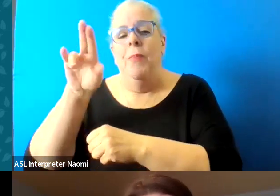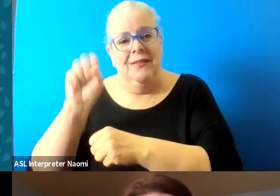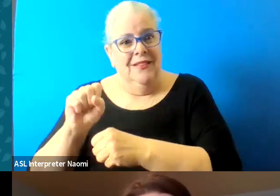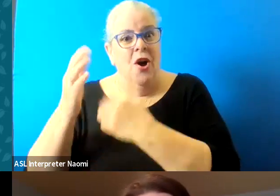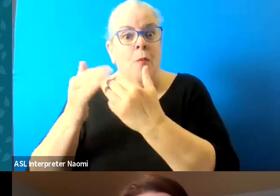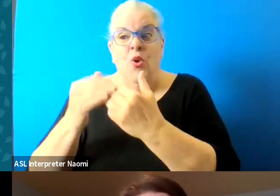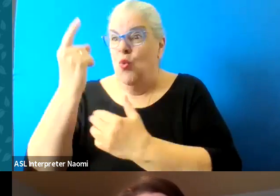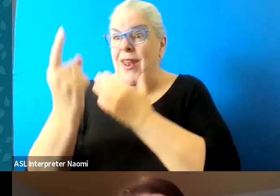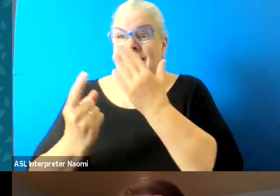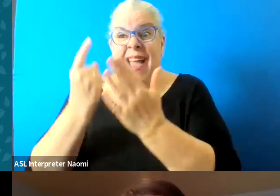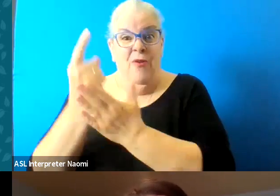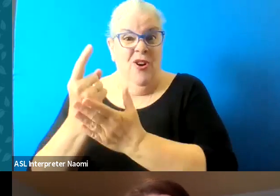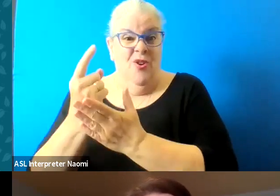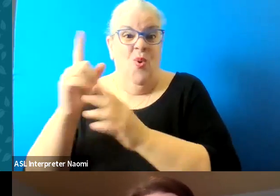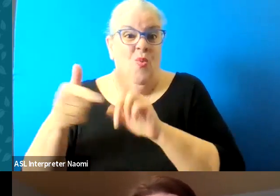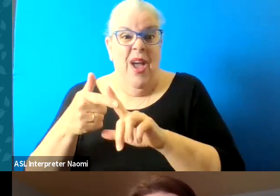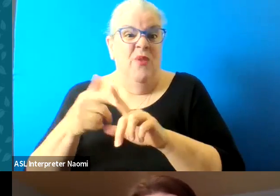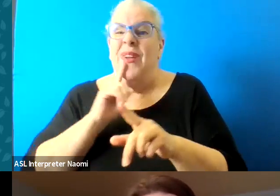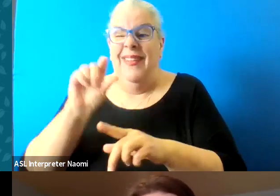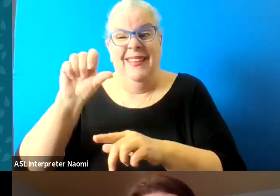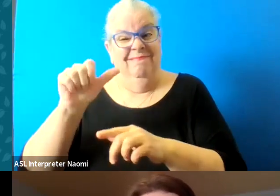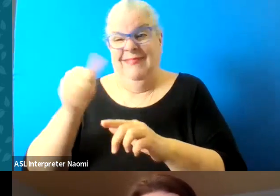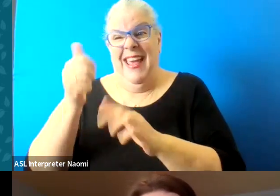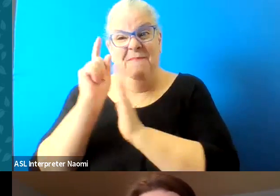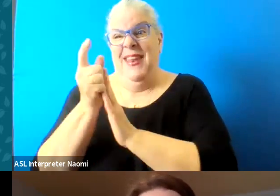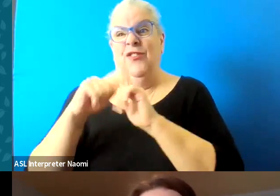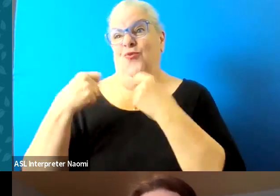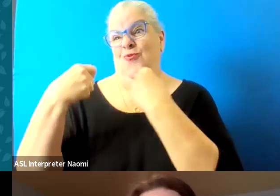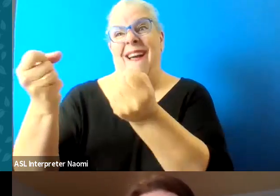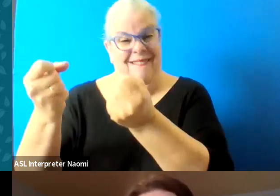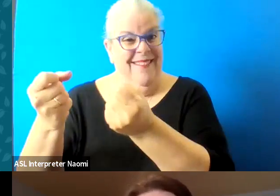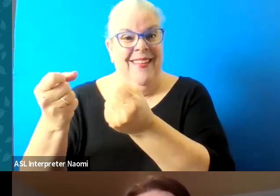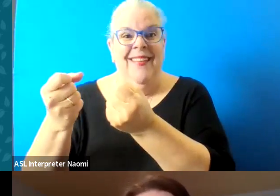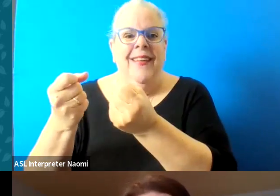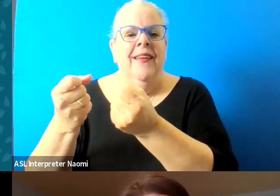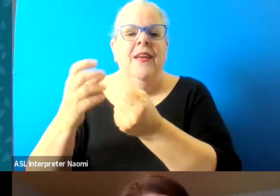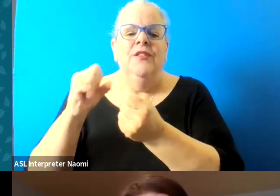when it takes less than 10 minutes to get into a car. So just keeping in mind those things